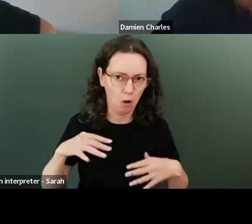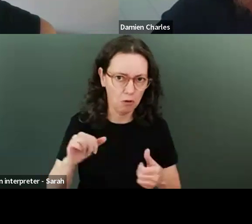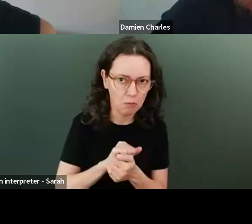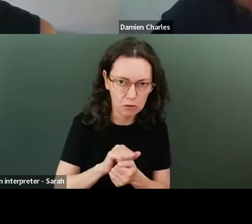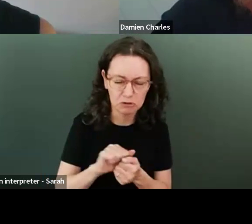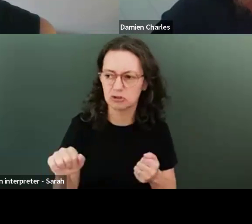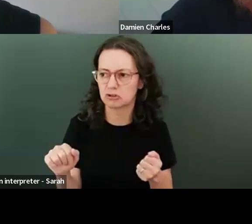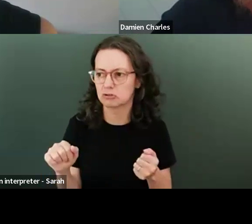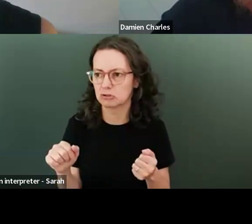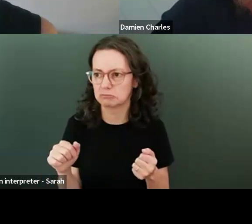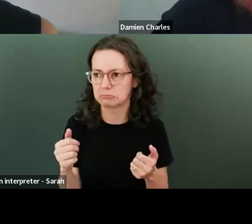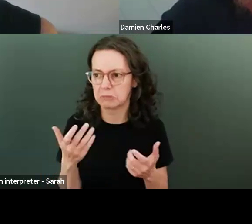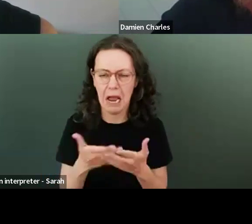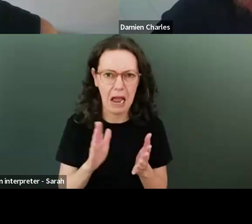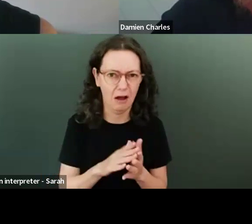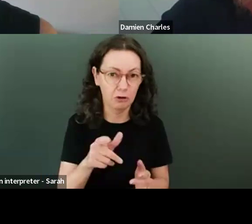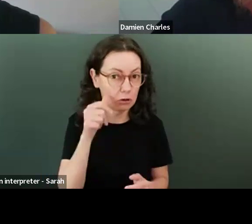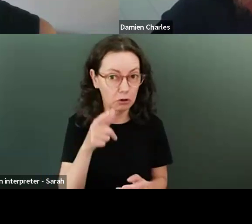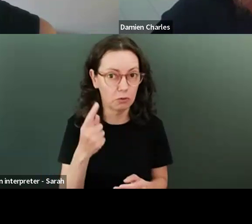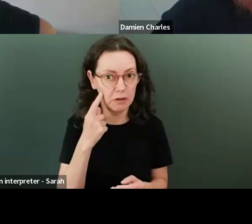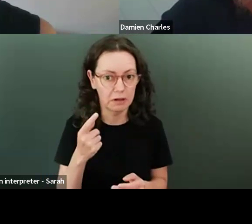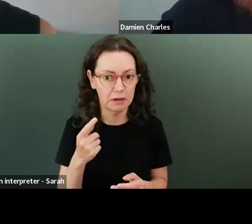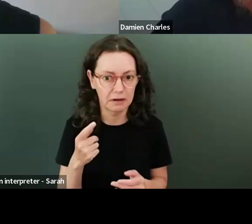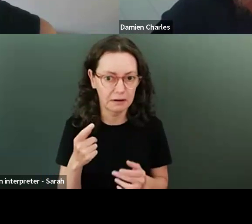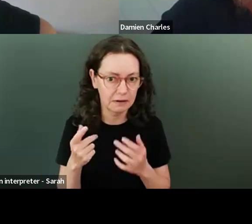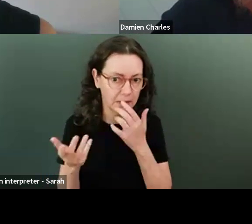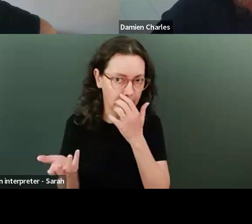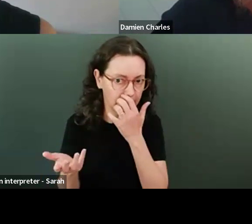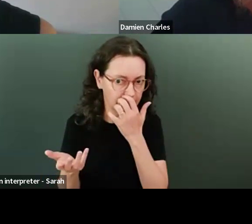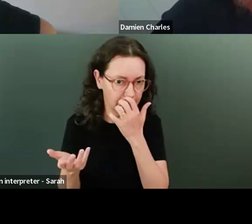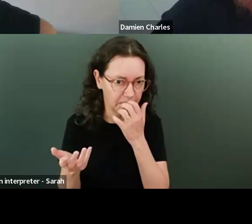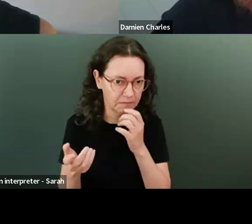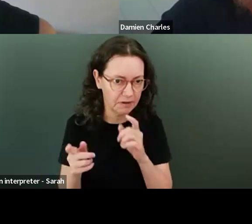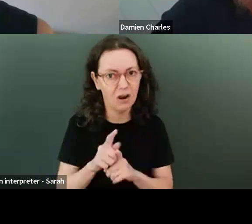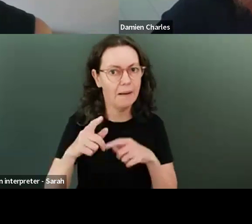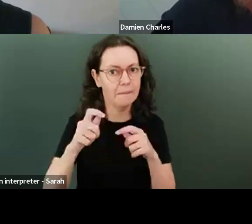how to use these things that you